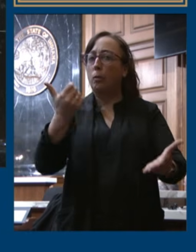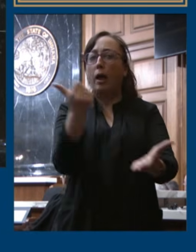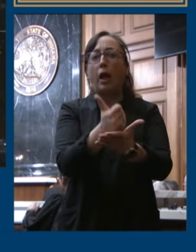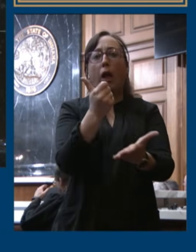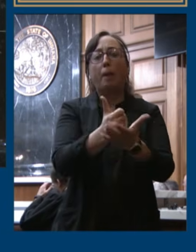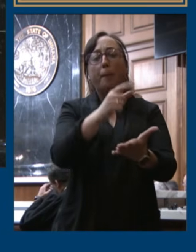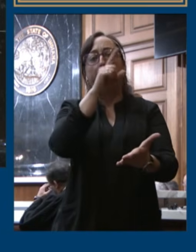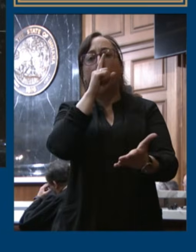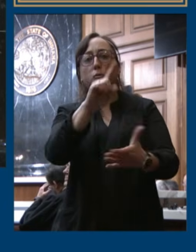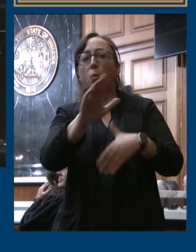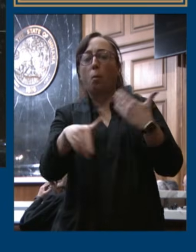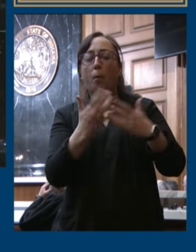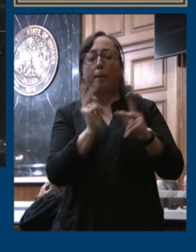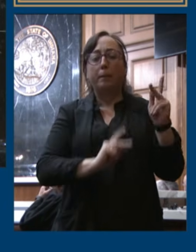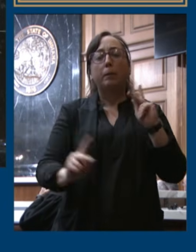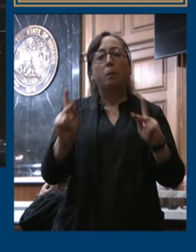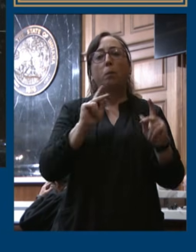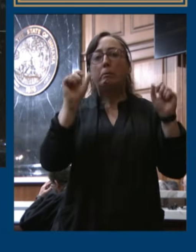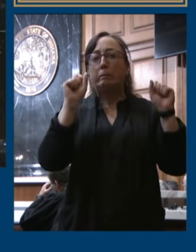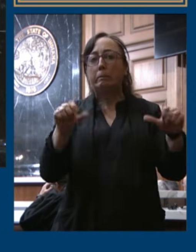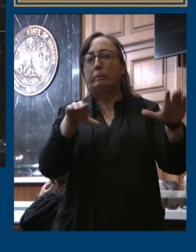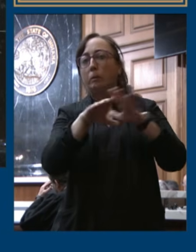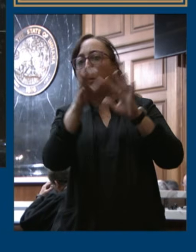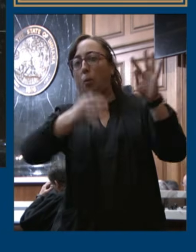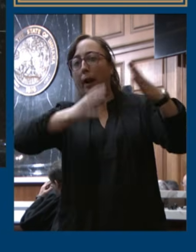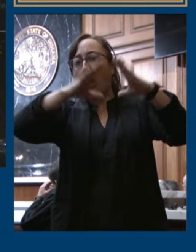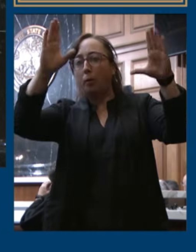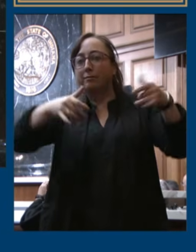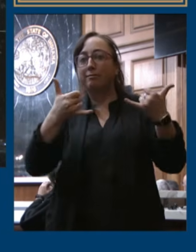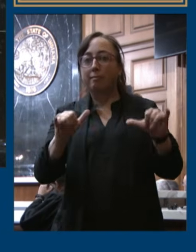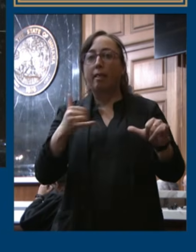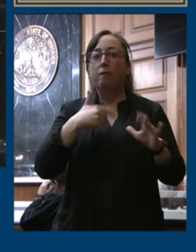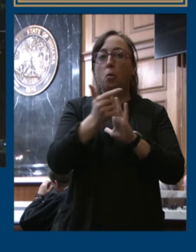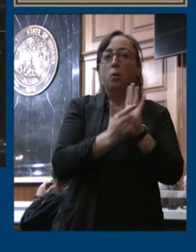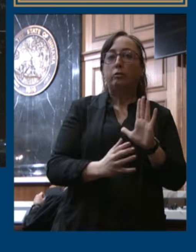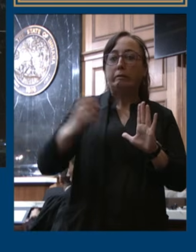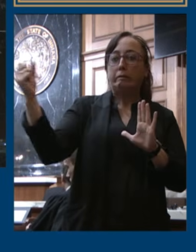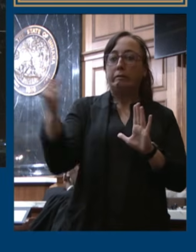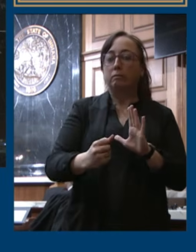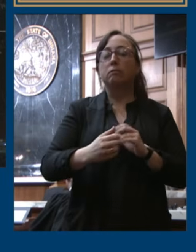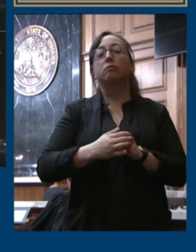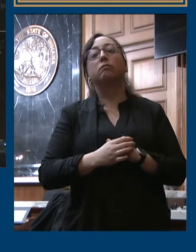DOORS REMAIN OPEN TO ALL. THE IMPORTANCE OF COMMUNITY AND ACCESS TO JUSTICE IS